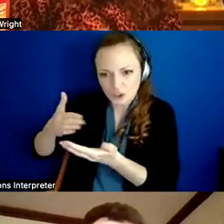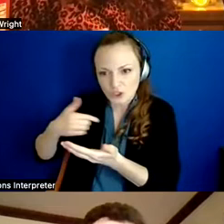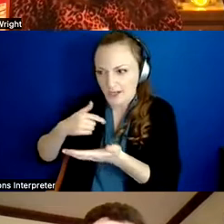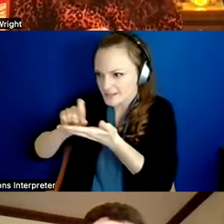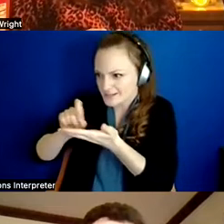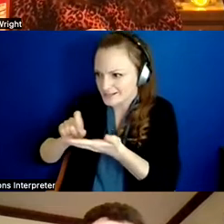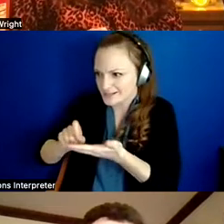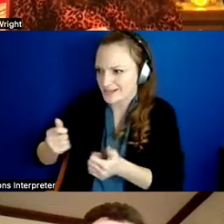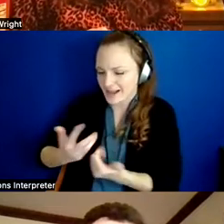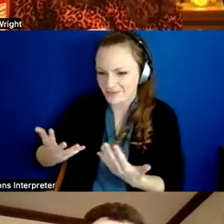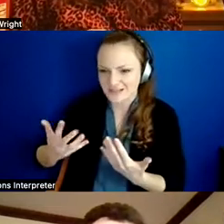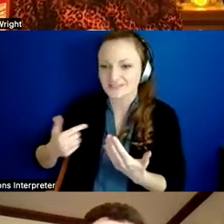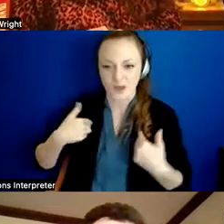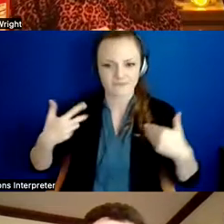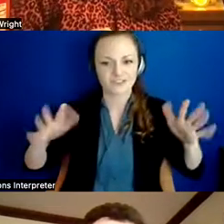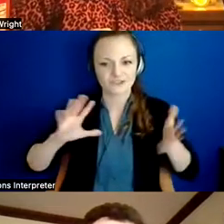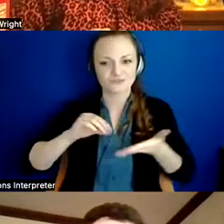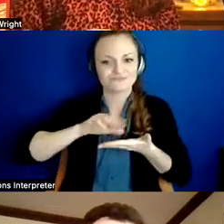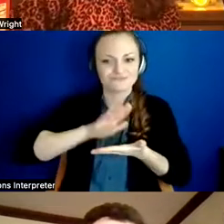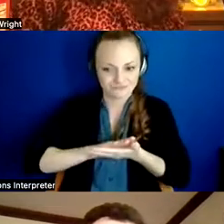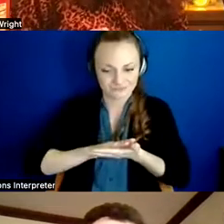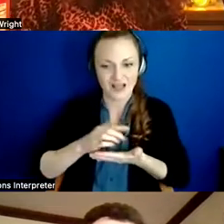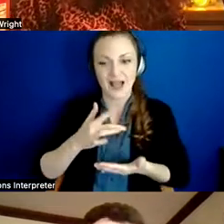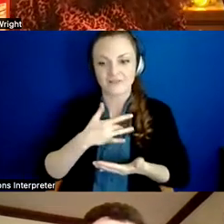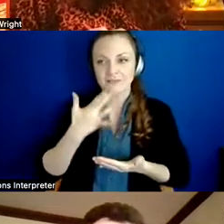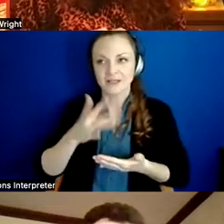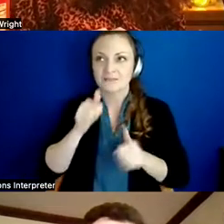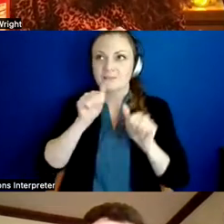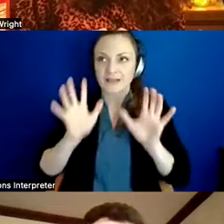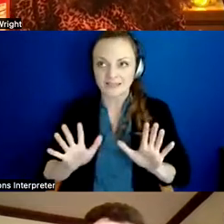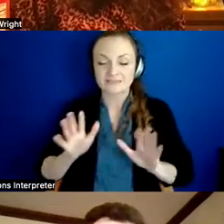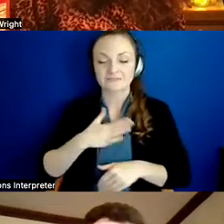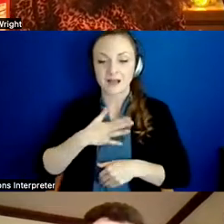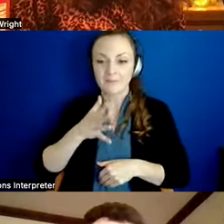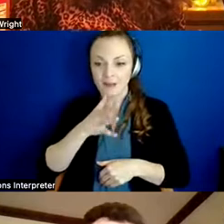that my mom is still well enough to make the multiple soup for the for the seder, and that's